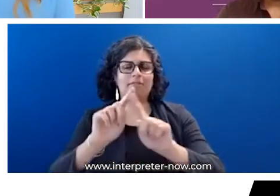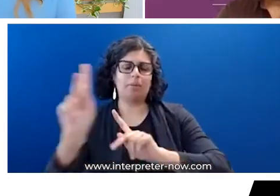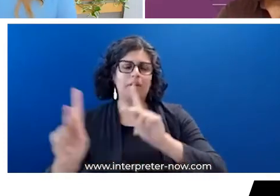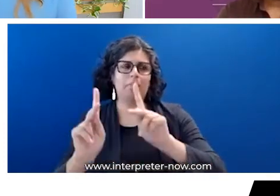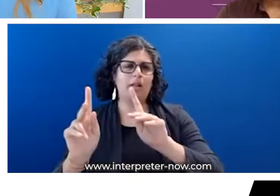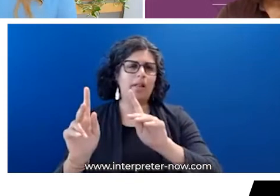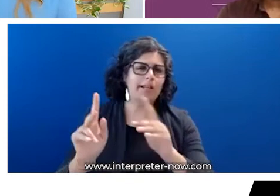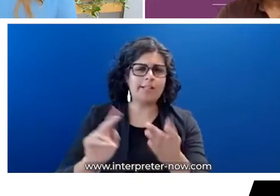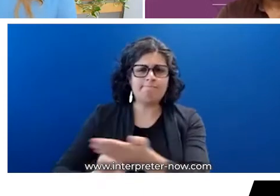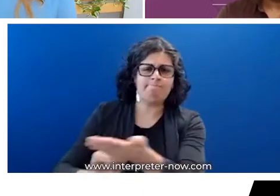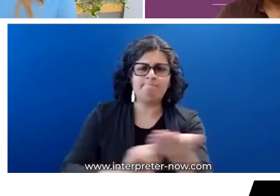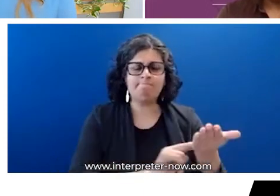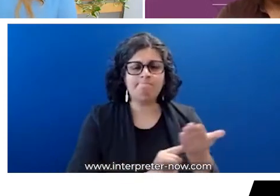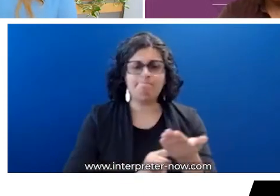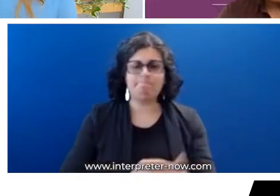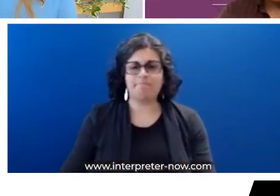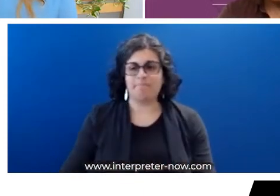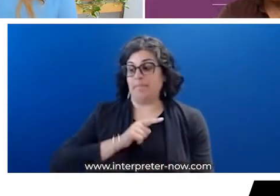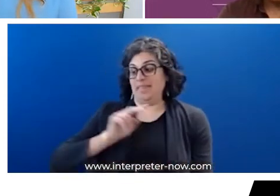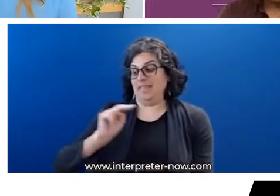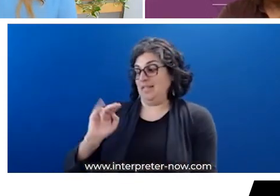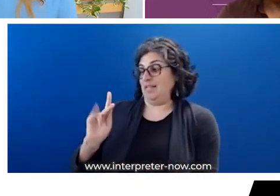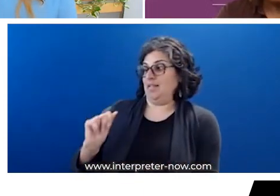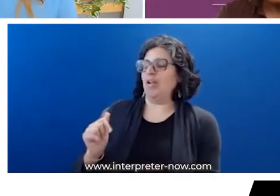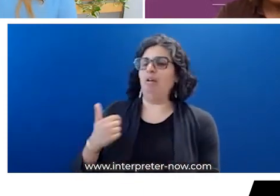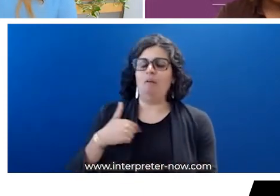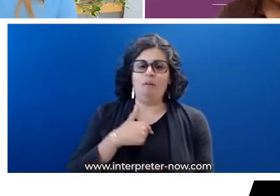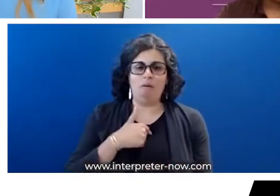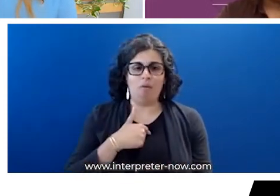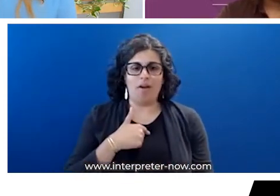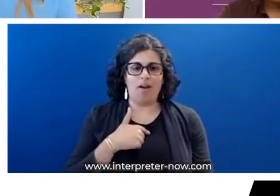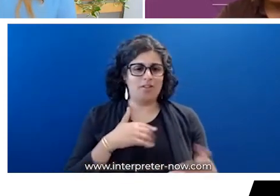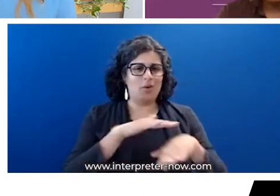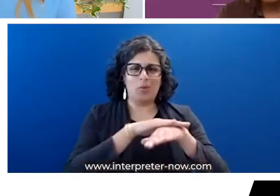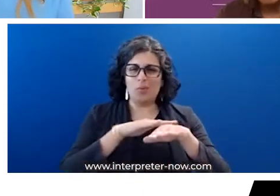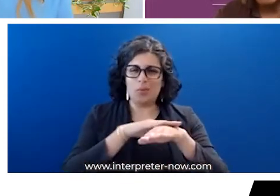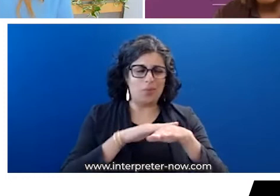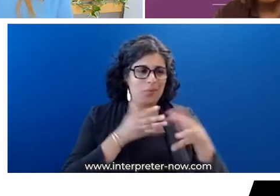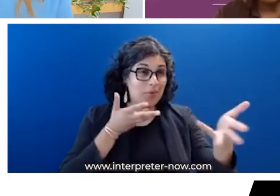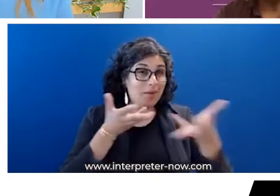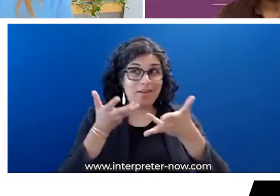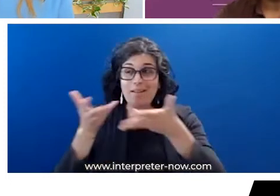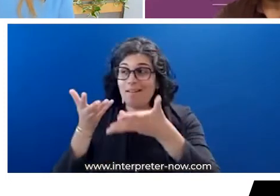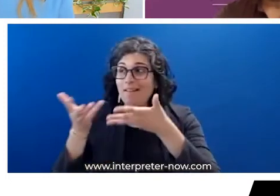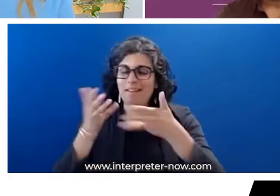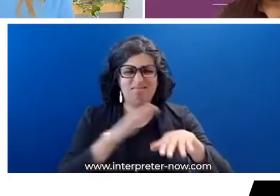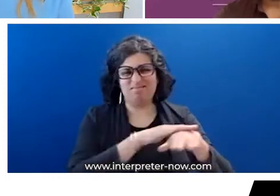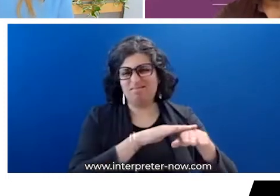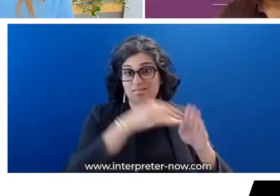We are so surface these days with our colleagues, with our friends and associates sometimes.